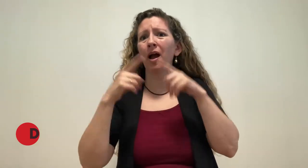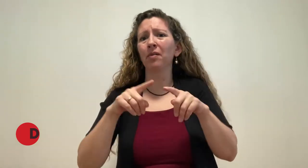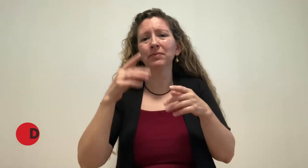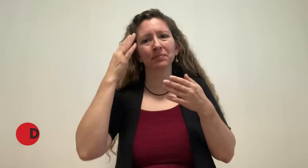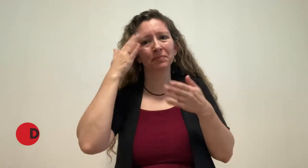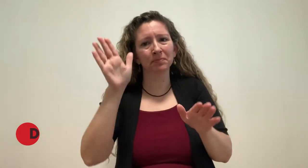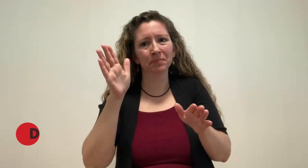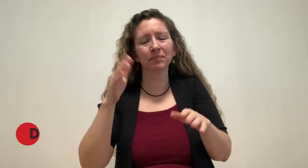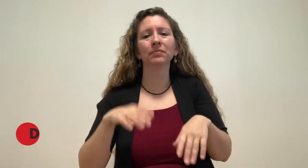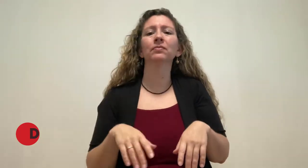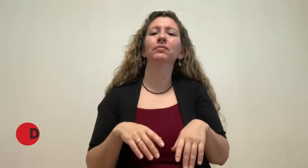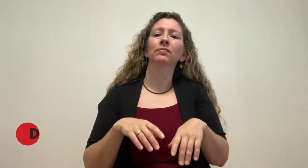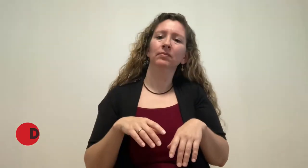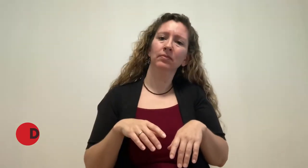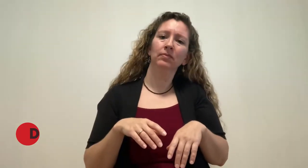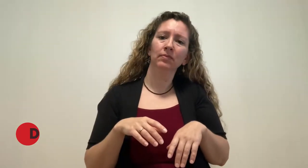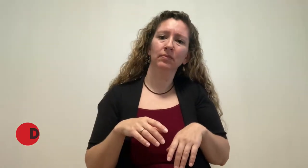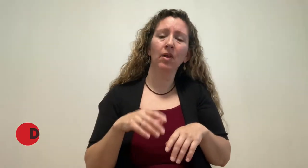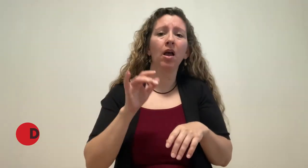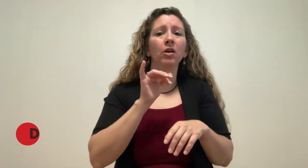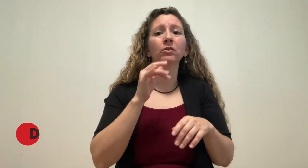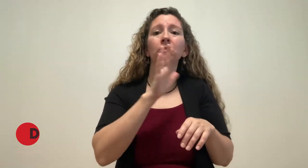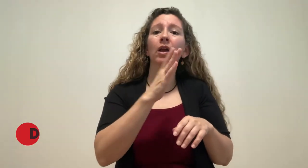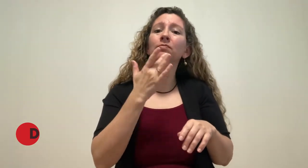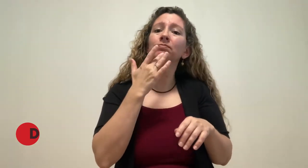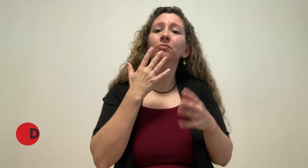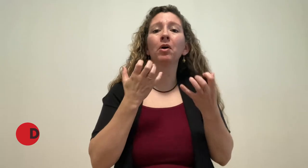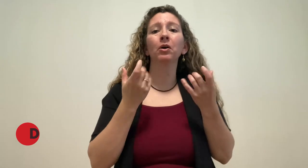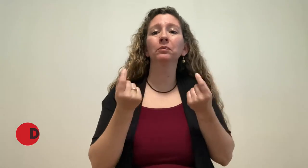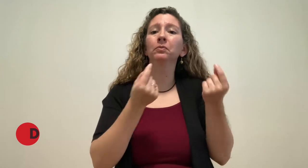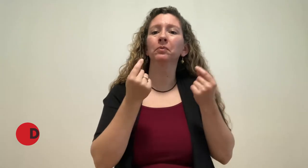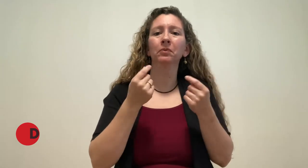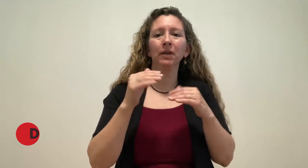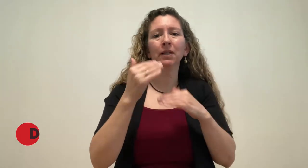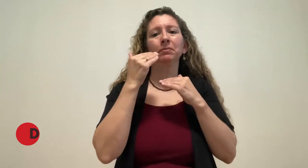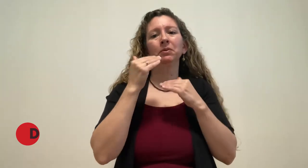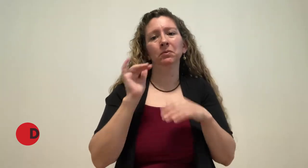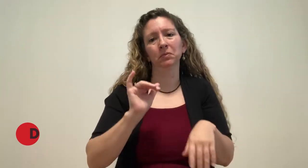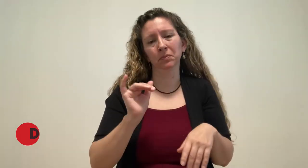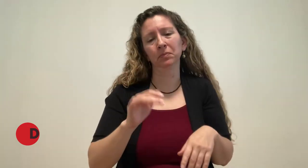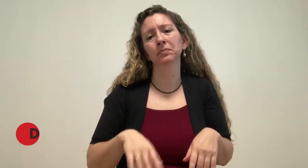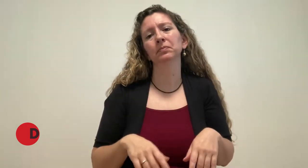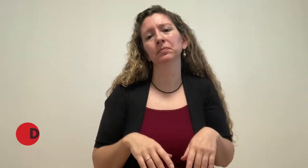not knowing what to expect and the unknown. They are limited in what they'd like to do.